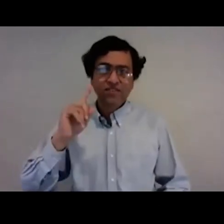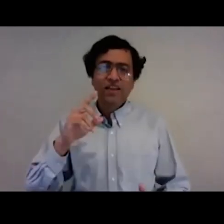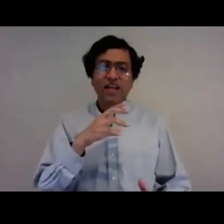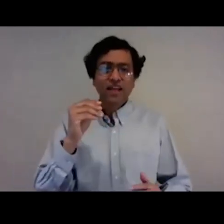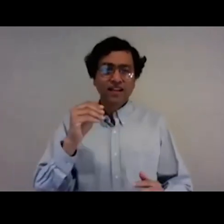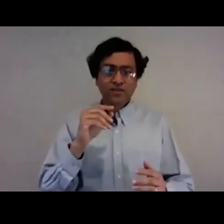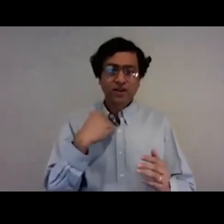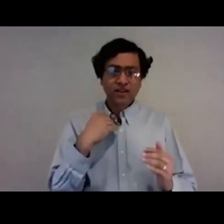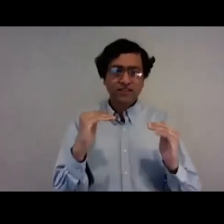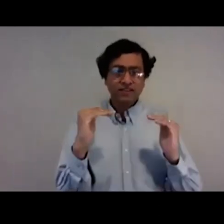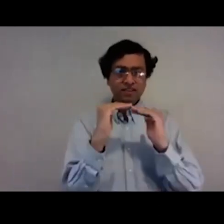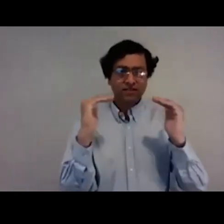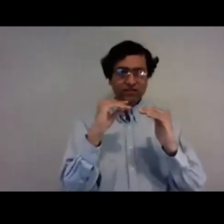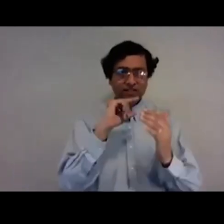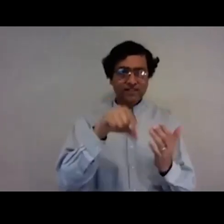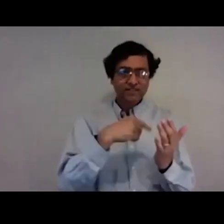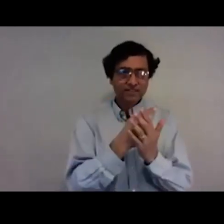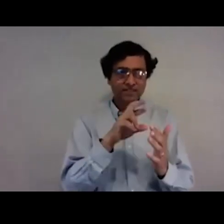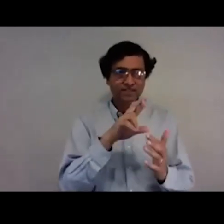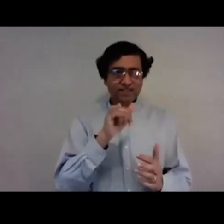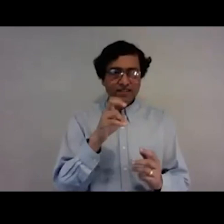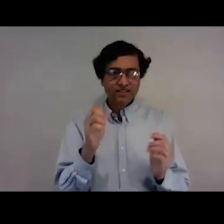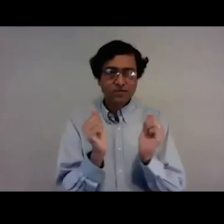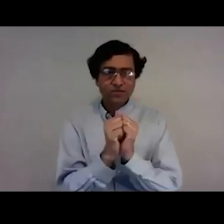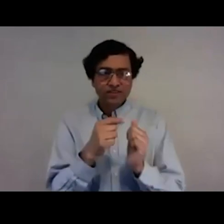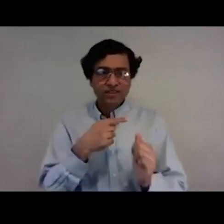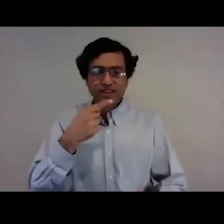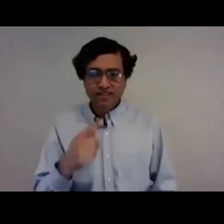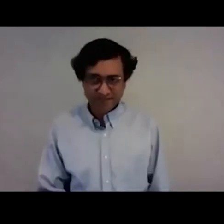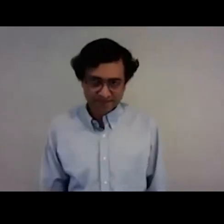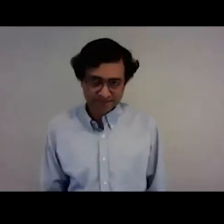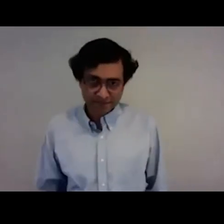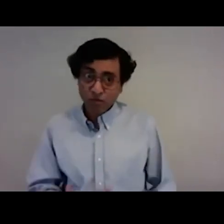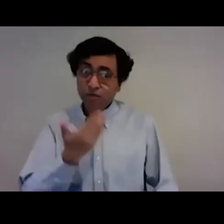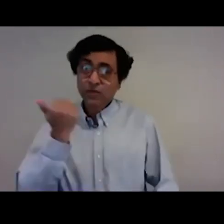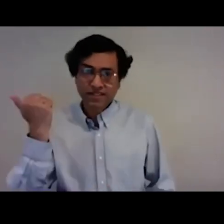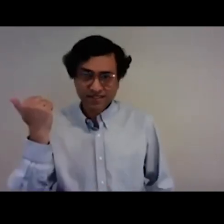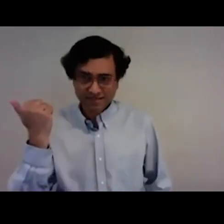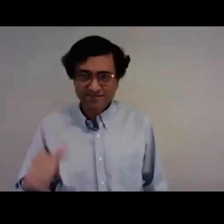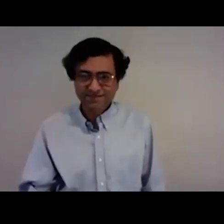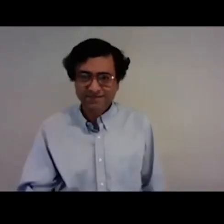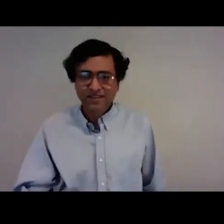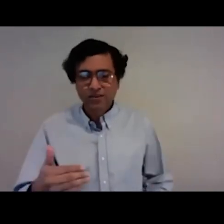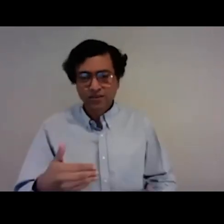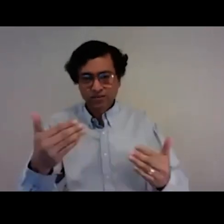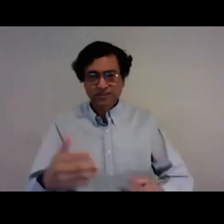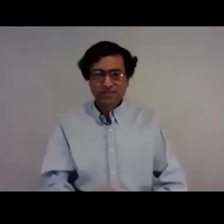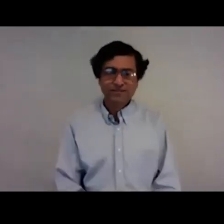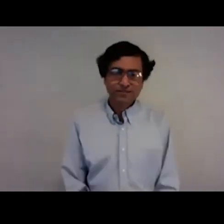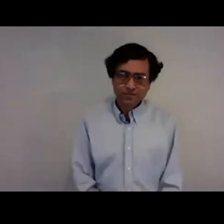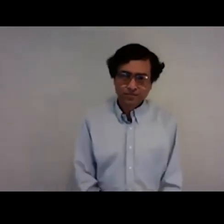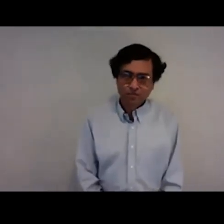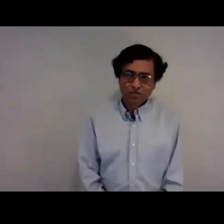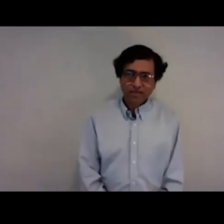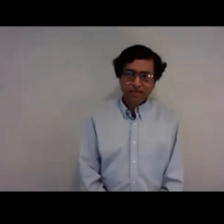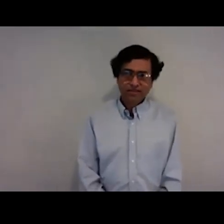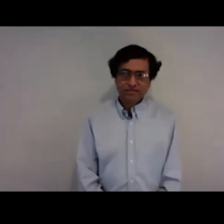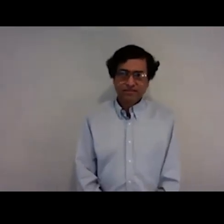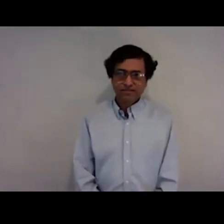at least some of these barriers mitigated so that we can reach a parity of graduation rates, such as their hearing peers.